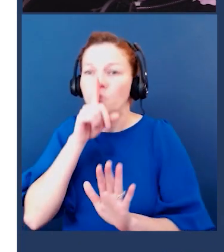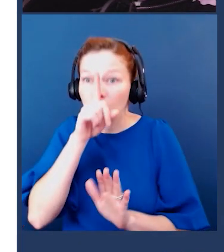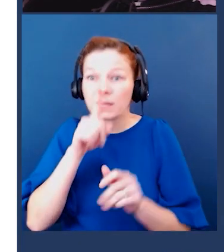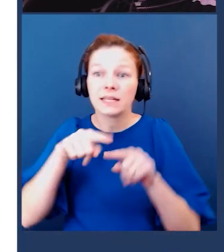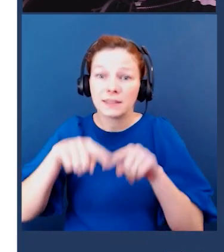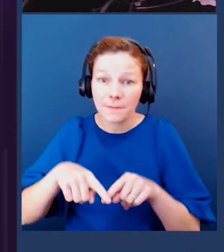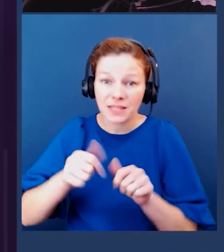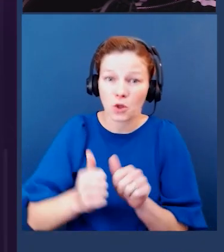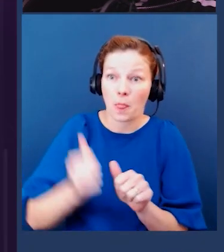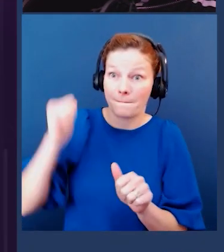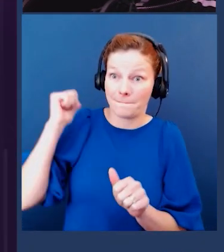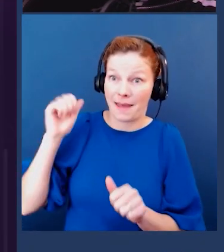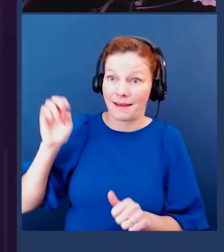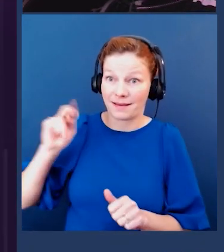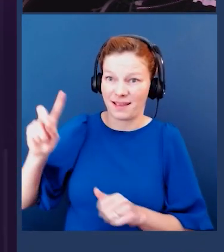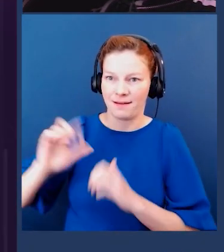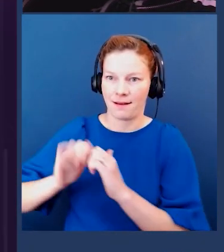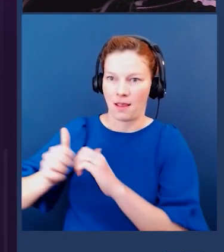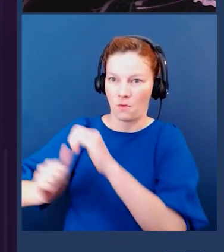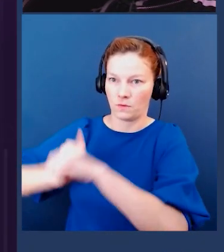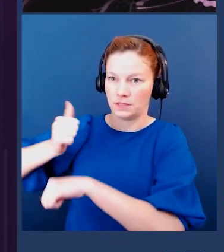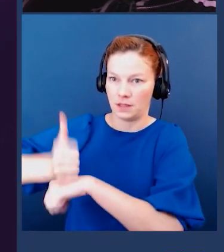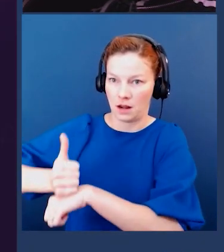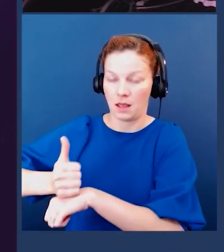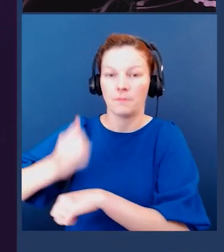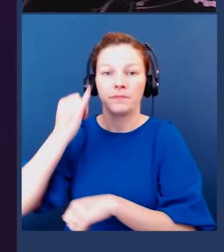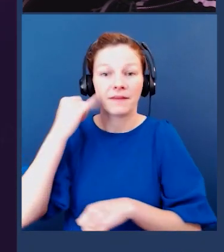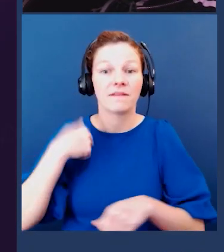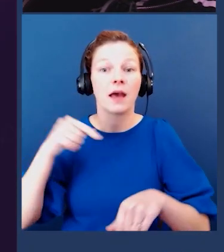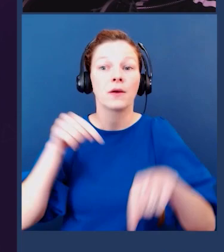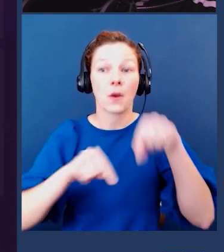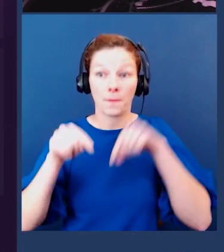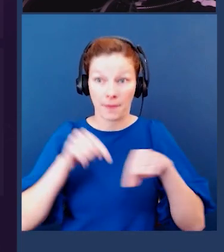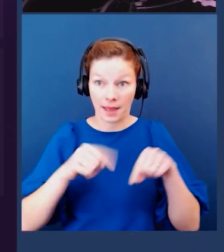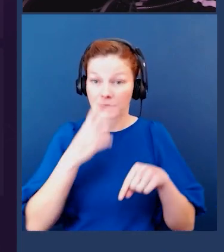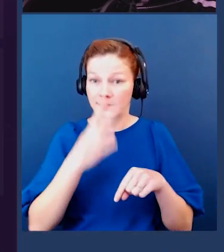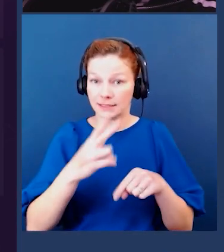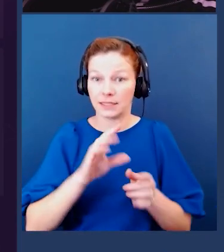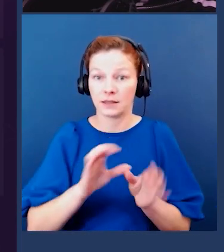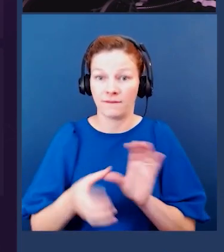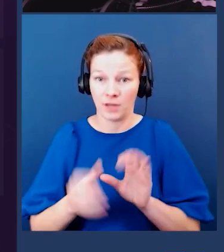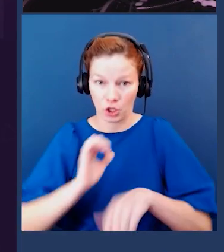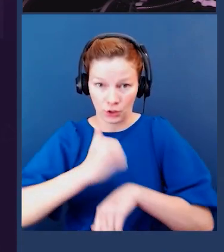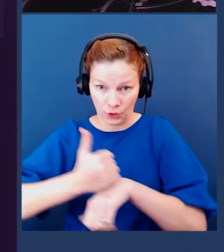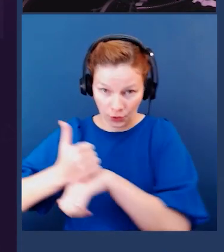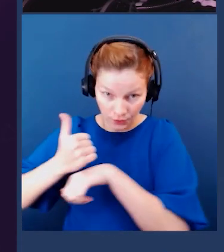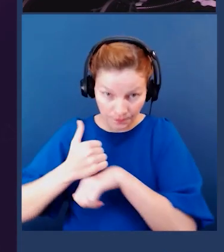But if I go back here, when we configure our infrastructure, we have a version system, obviously